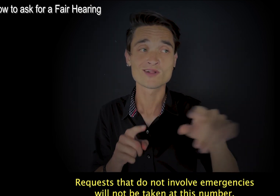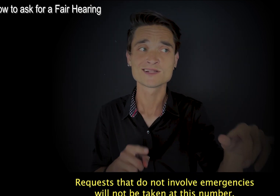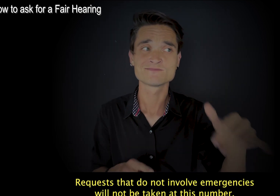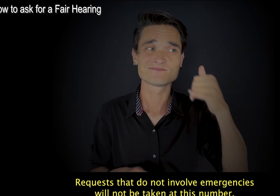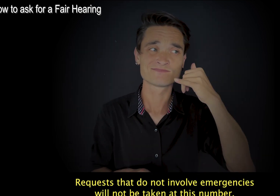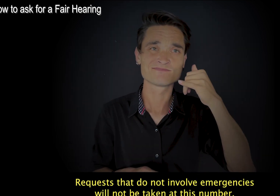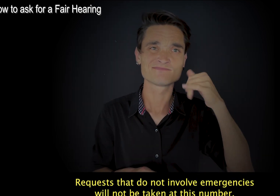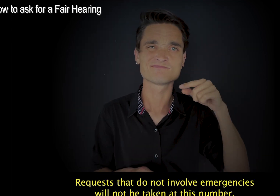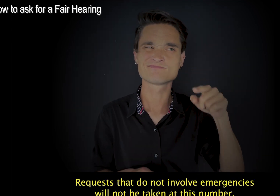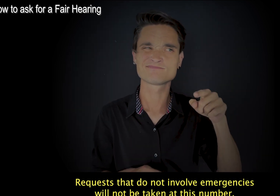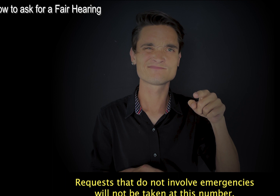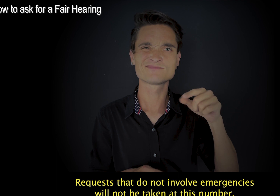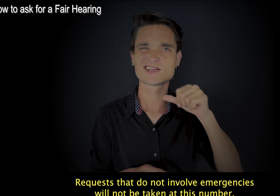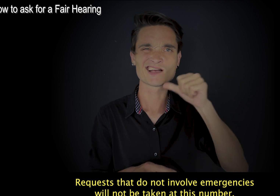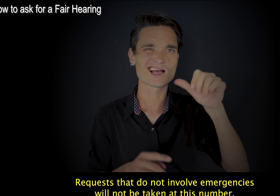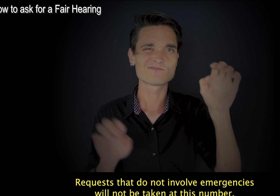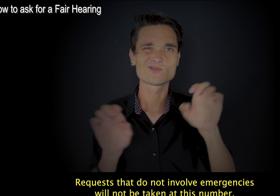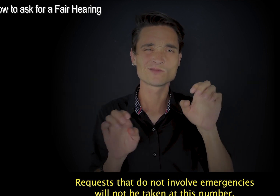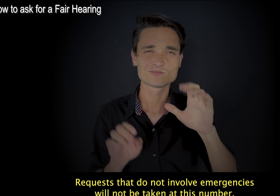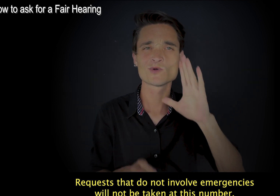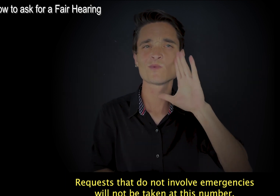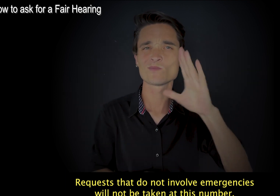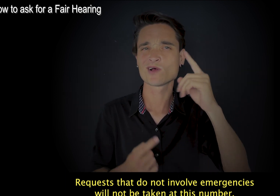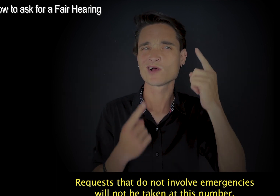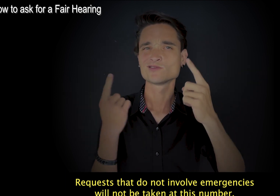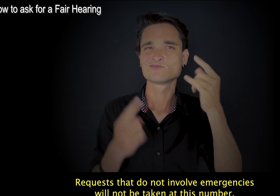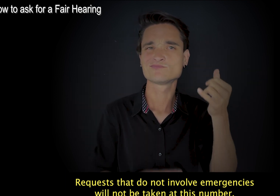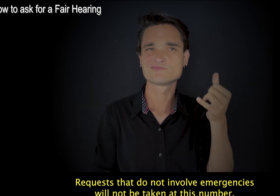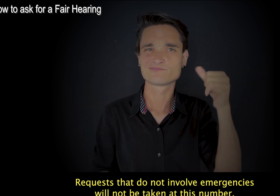Requests that do not involve emergencies will not be taken at this number.